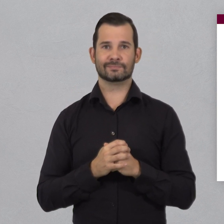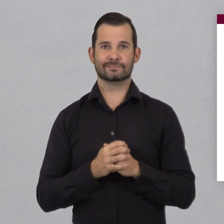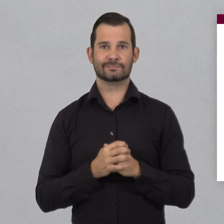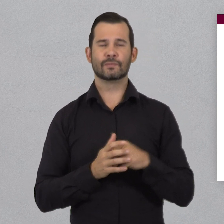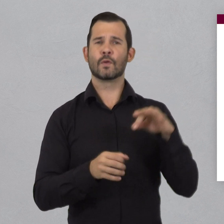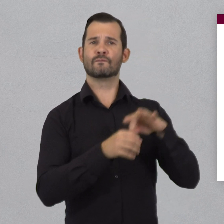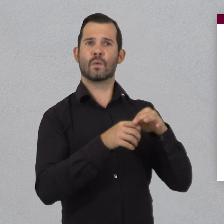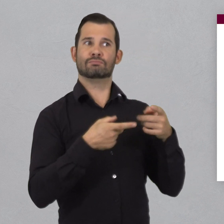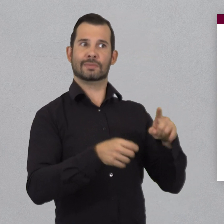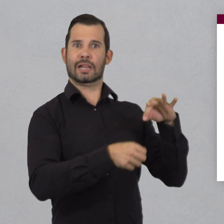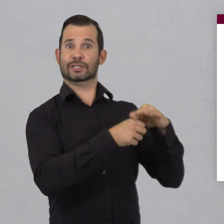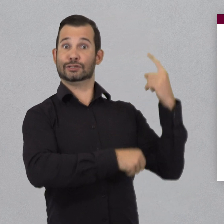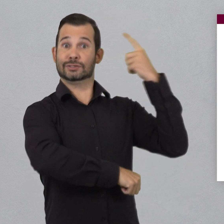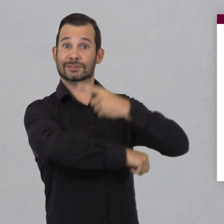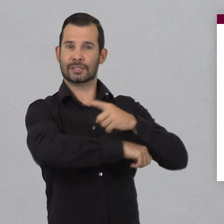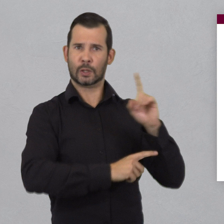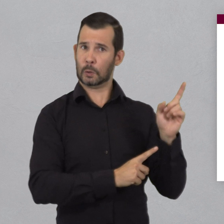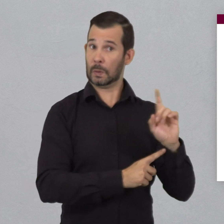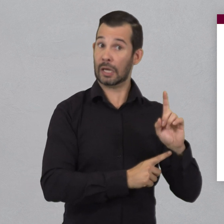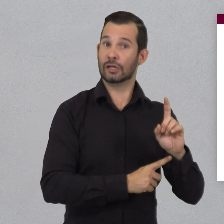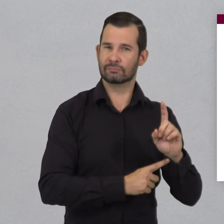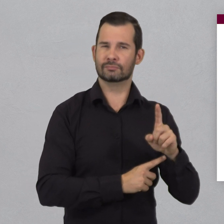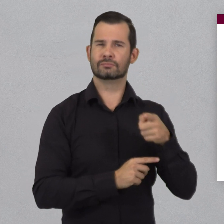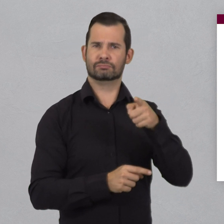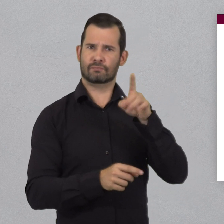Voting on election day Where